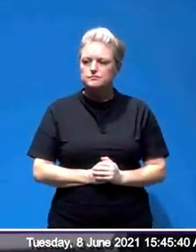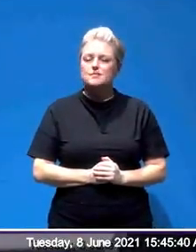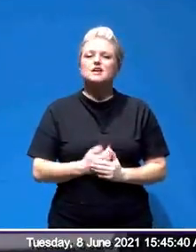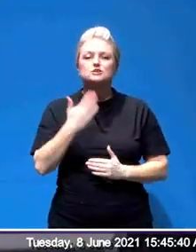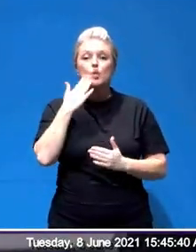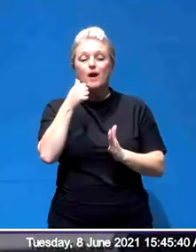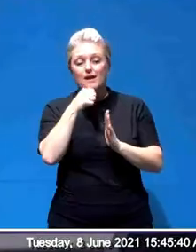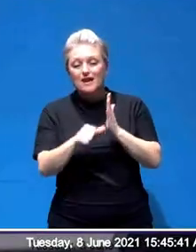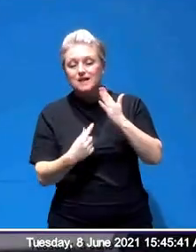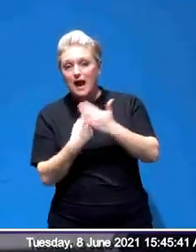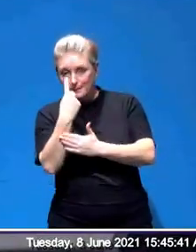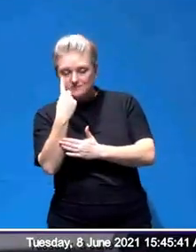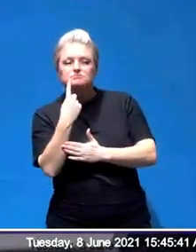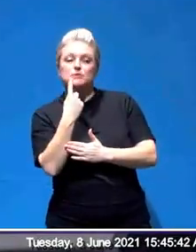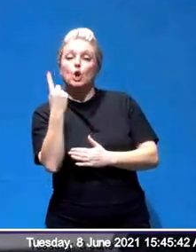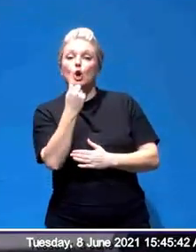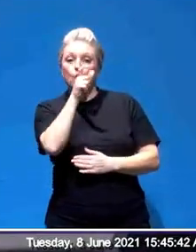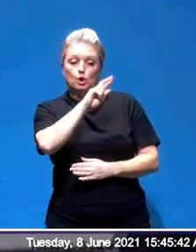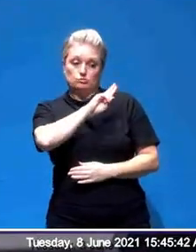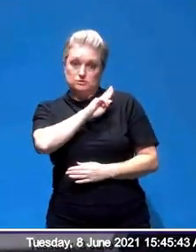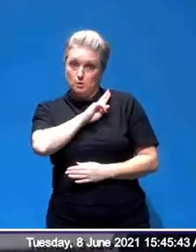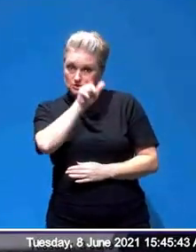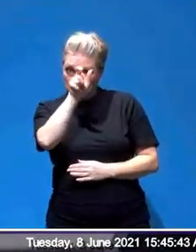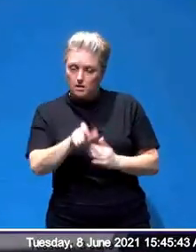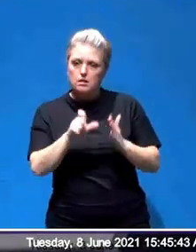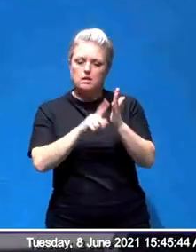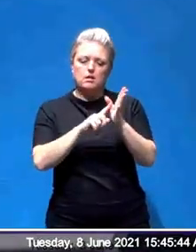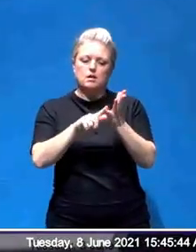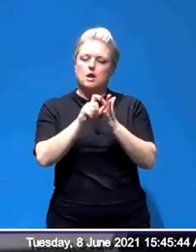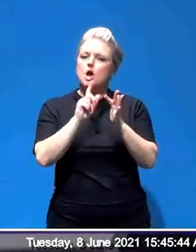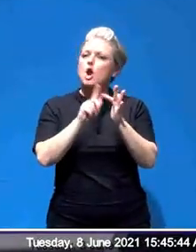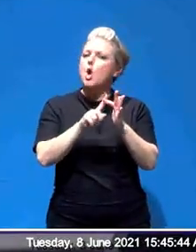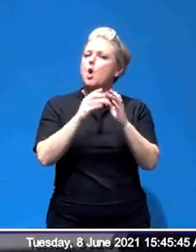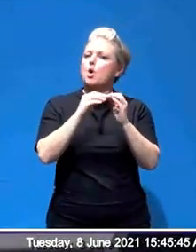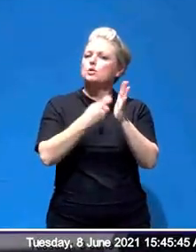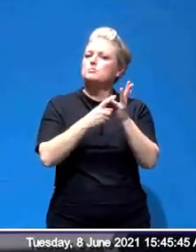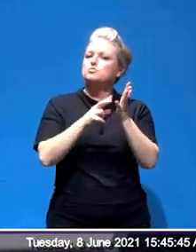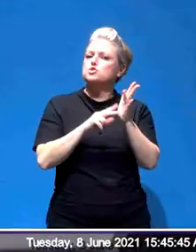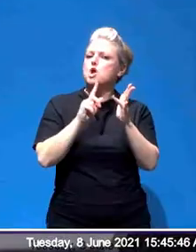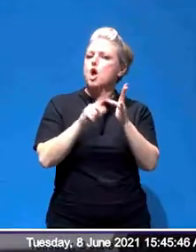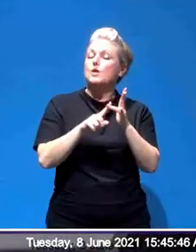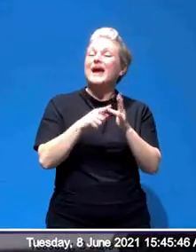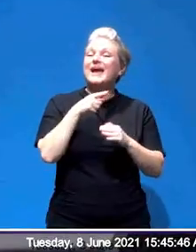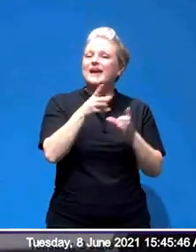That was Claude Bruno, who was the Director of Accommodation Services at the time.